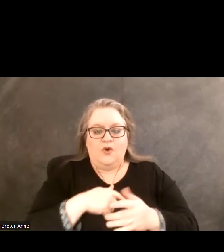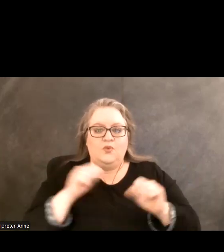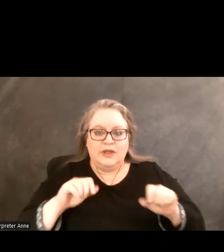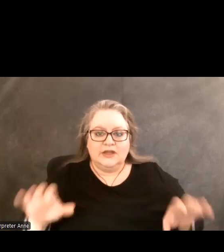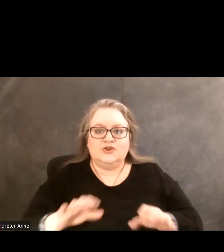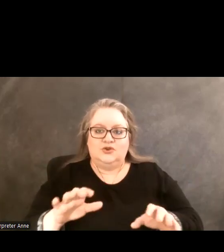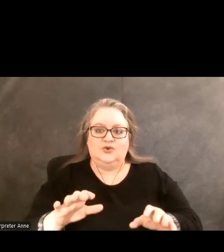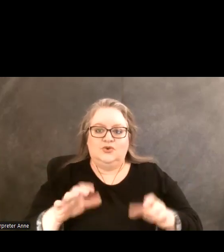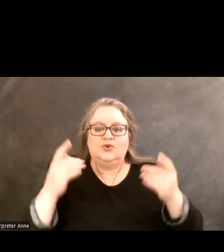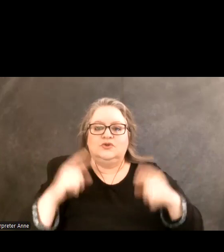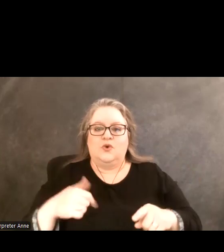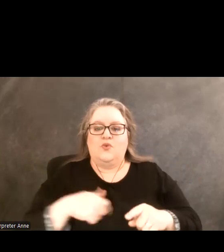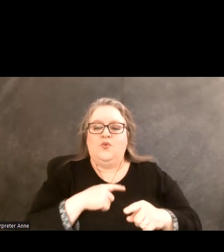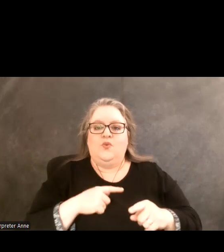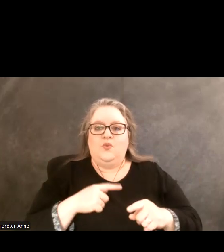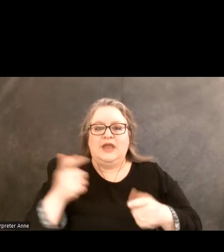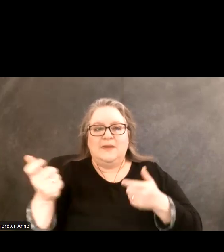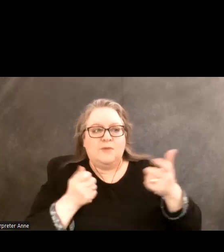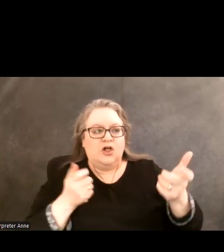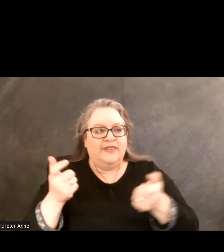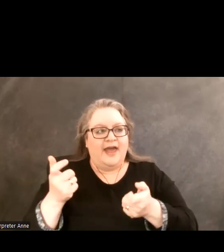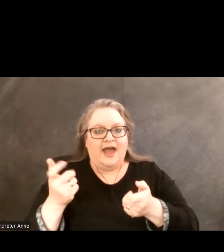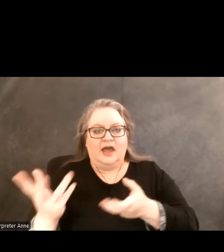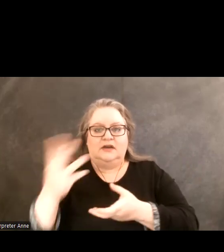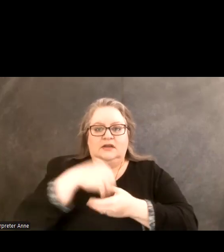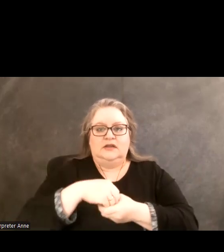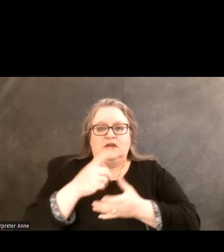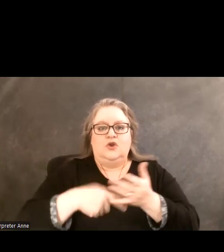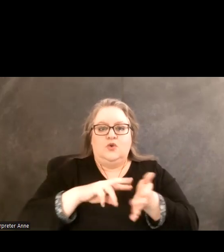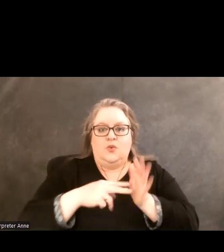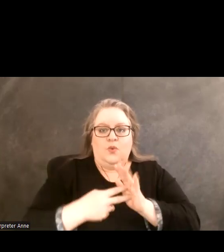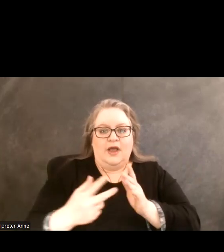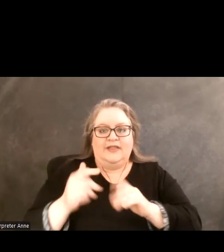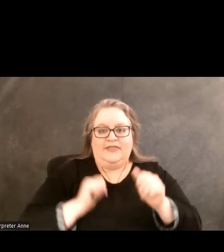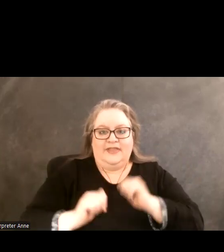that we can pull that in to what theater is, as opposed to say: